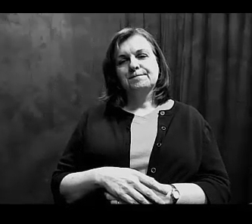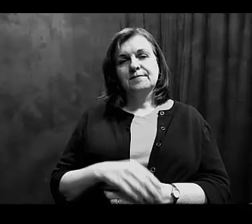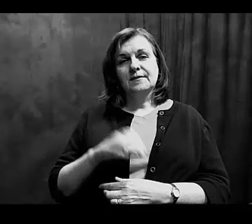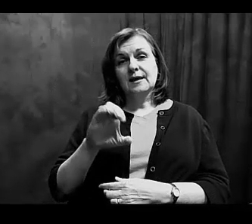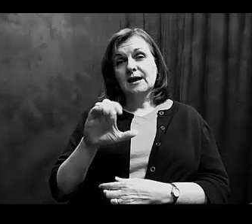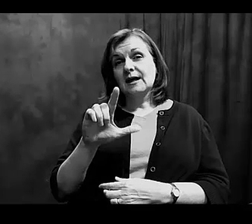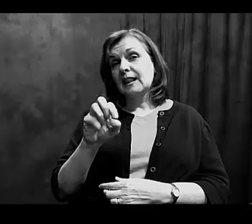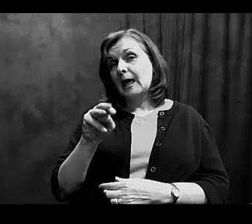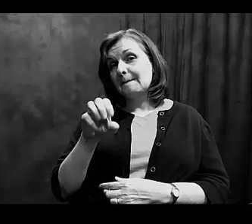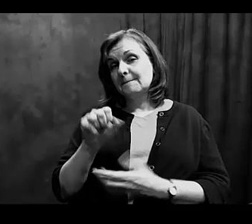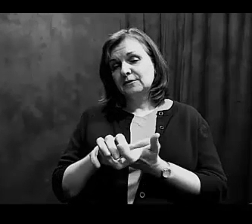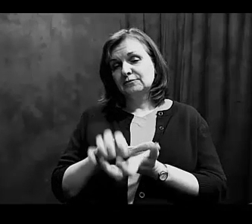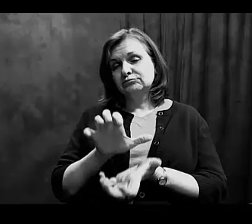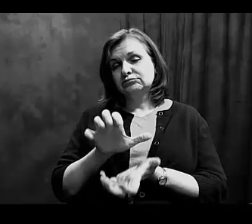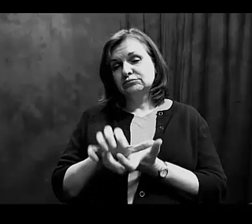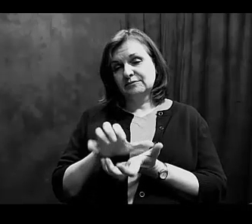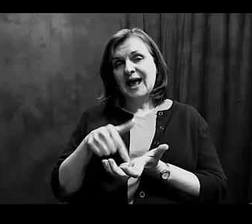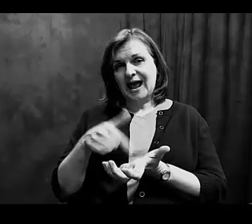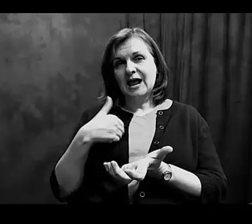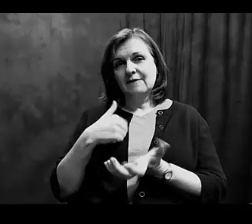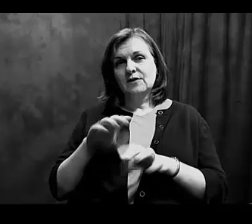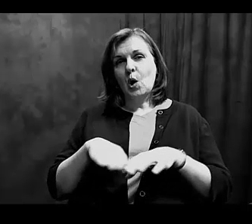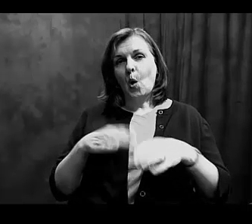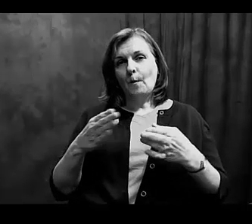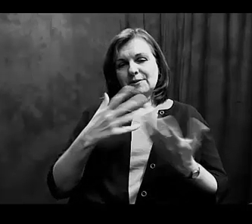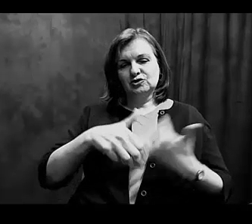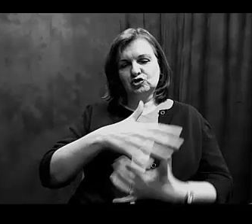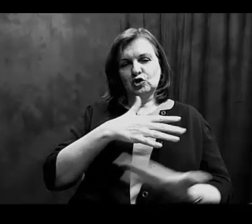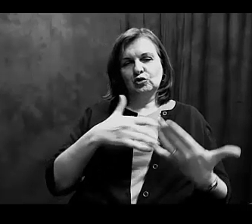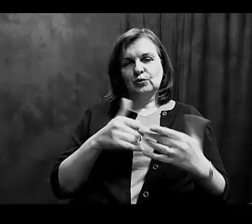all. so, we do see clams and such that have this open circulatory system